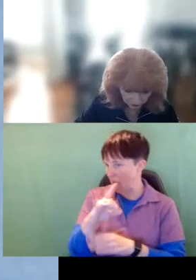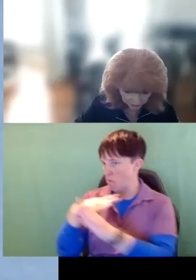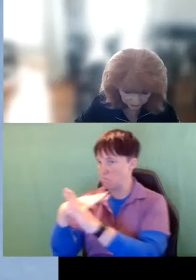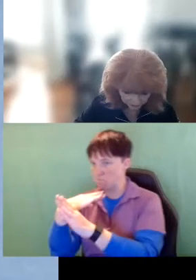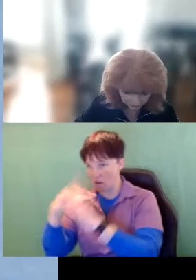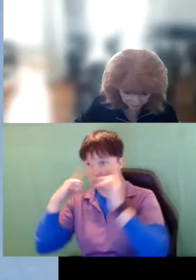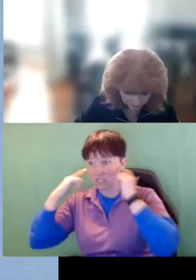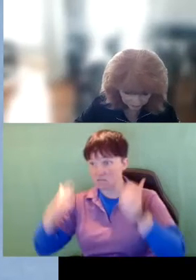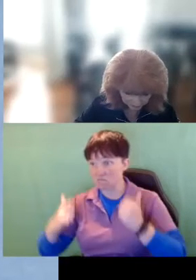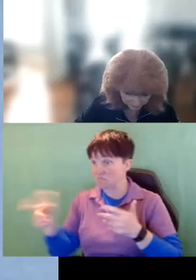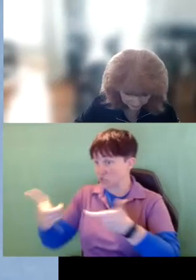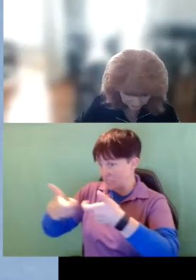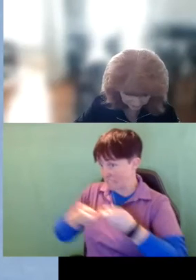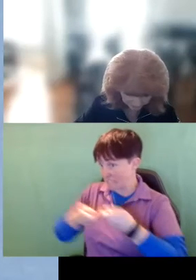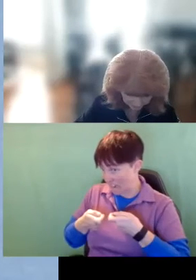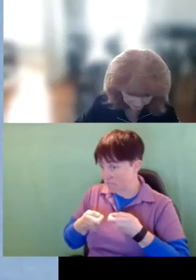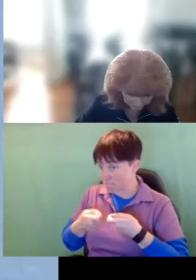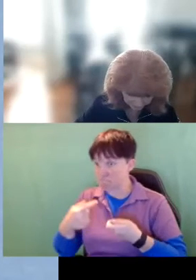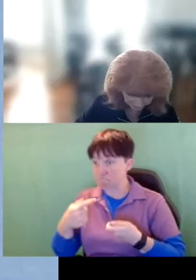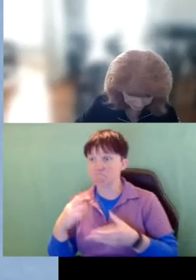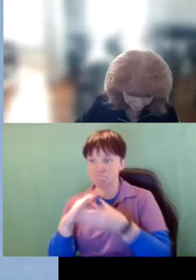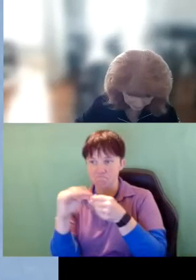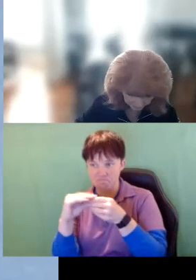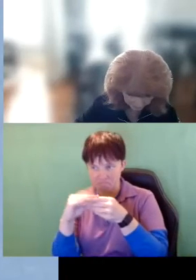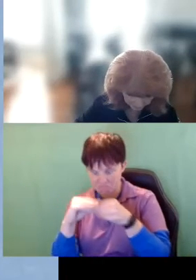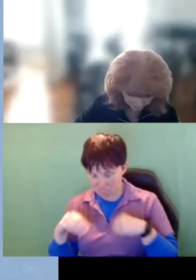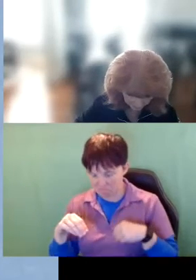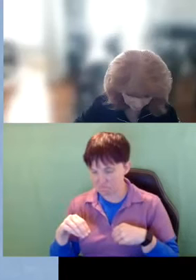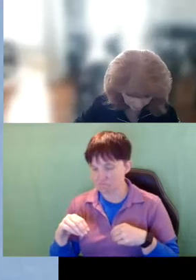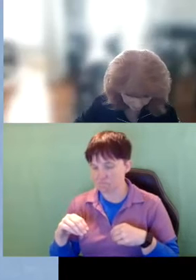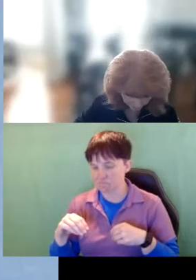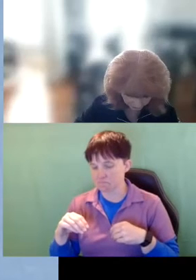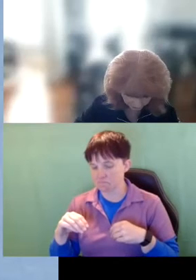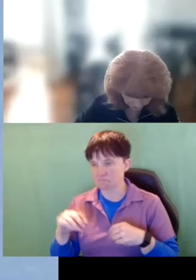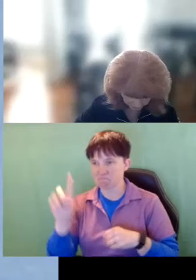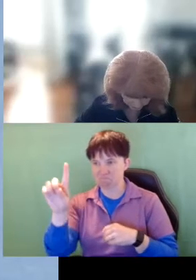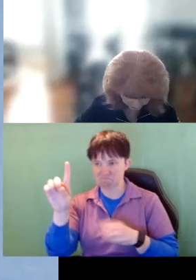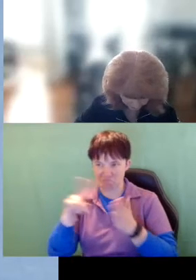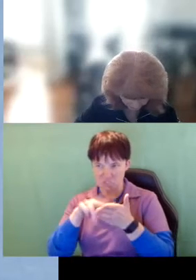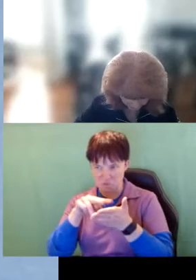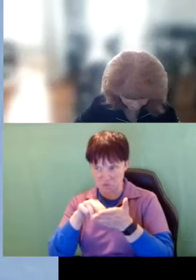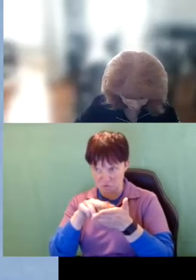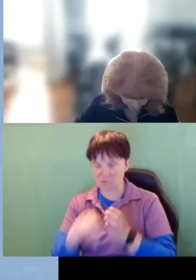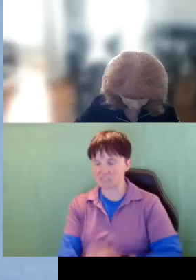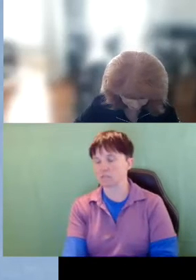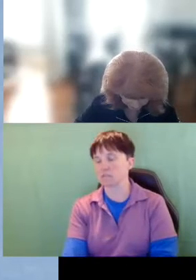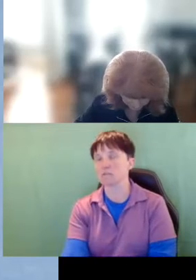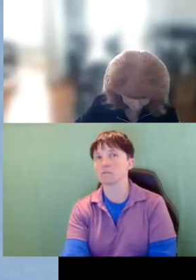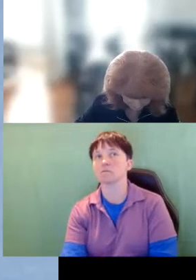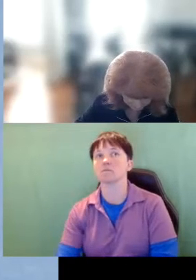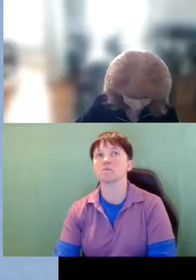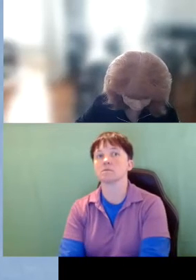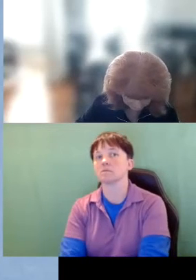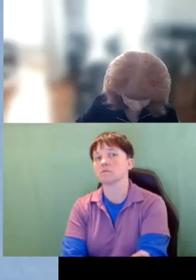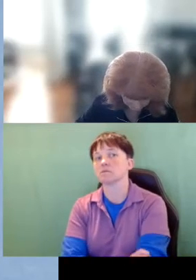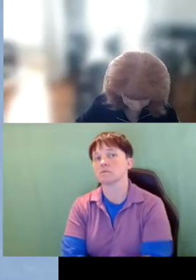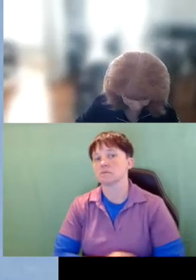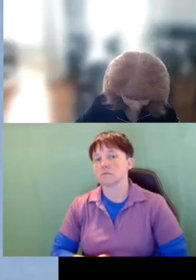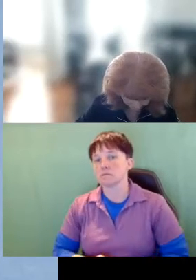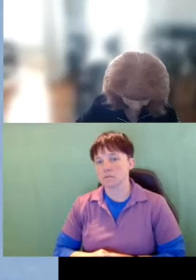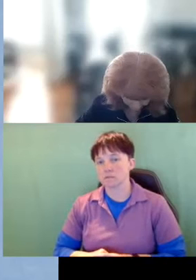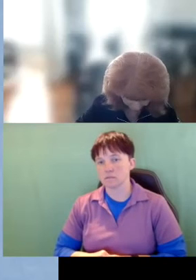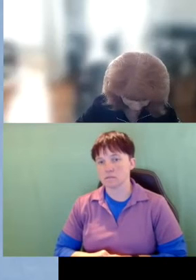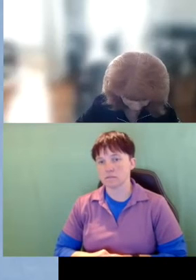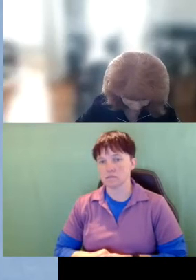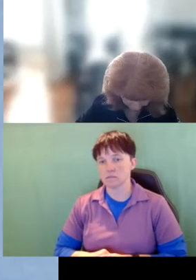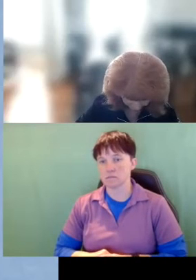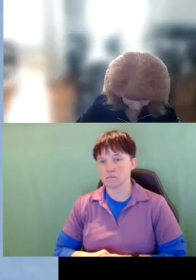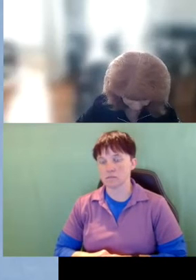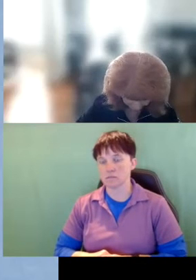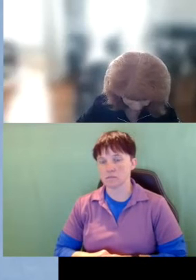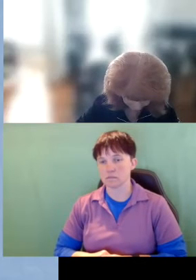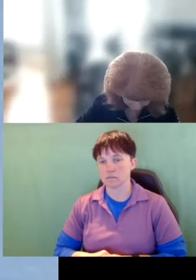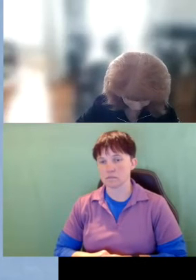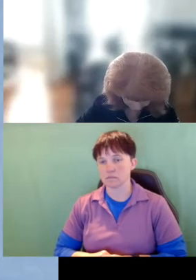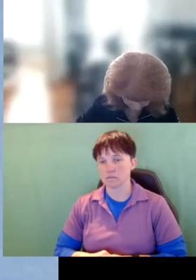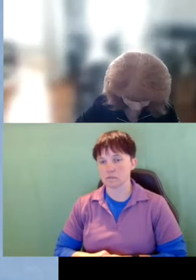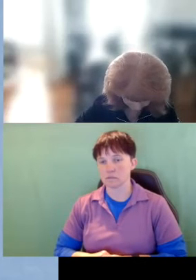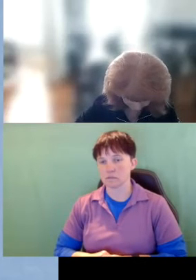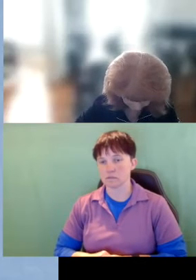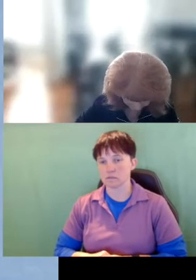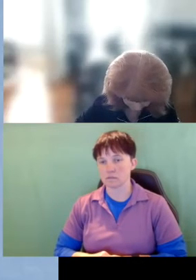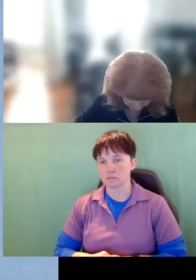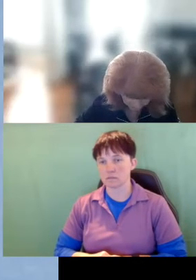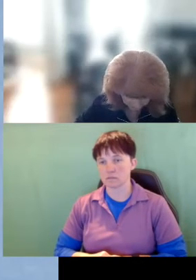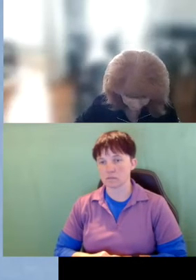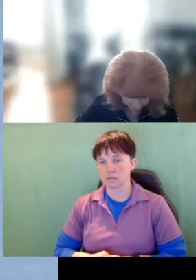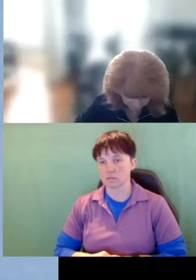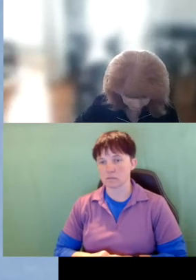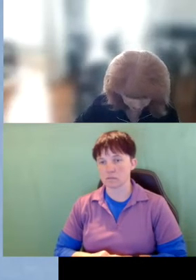Her text to me said, I’ll read it to you.